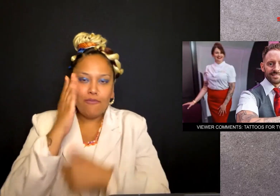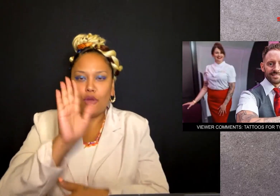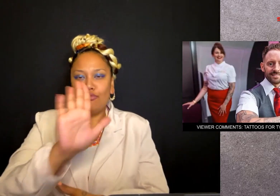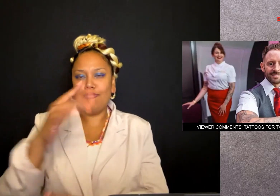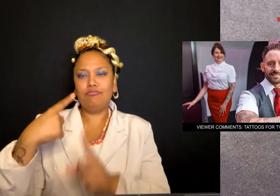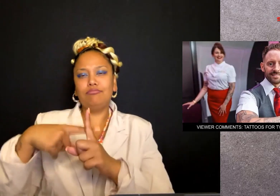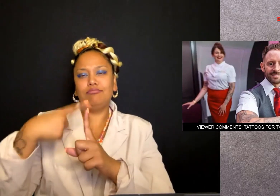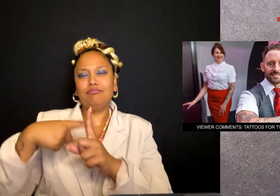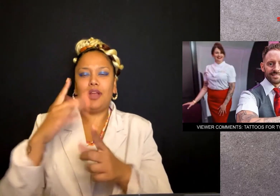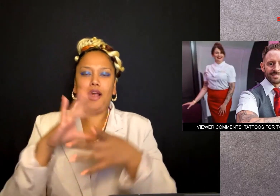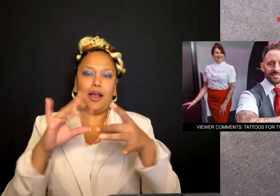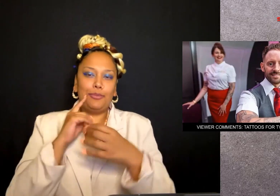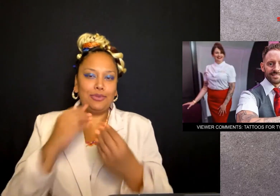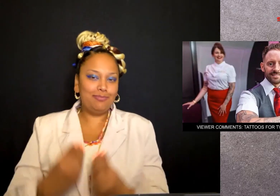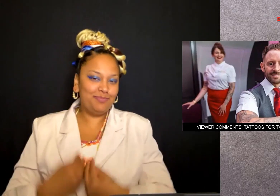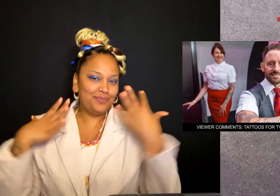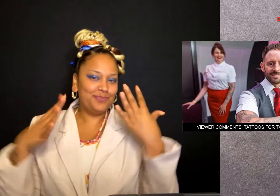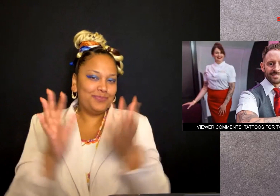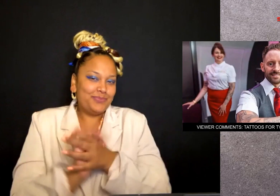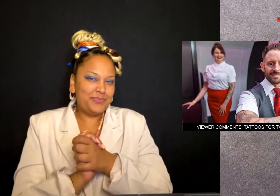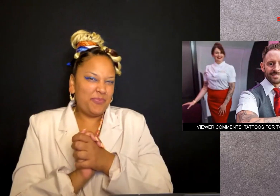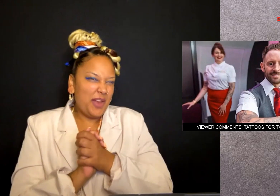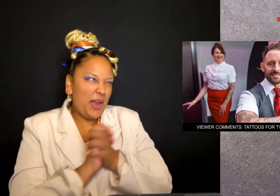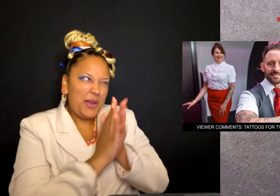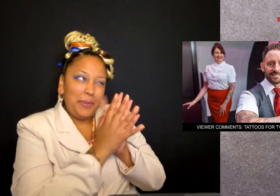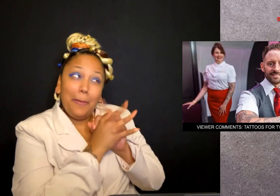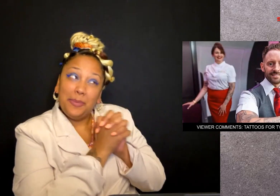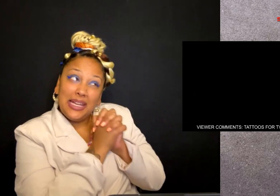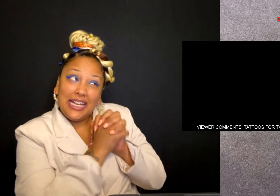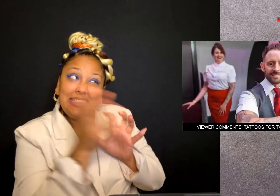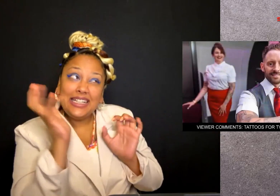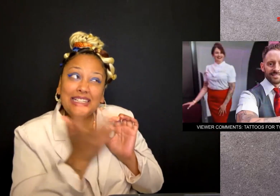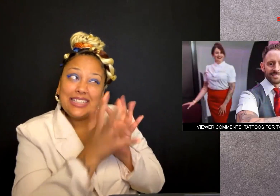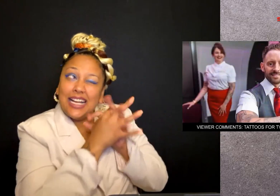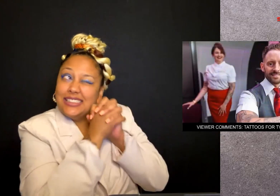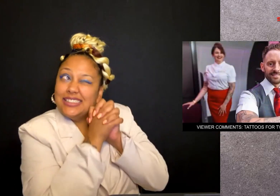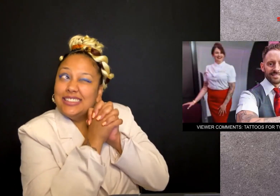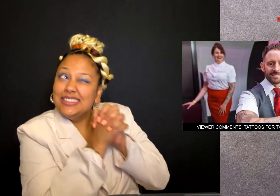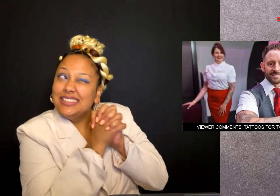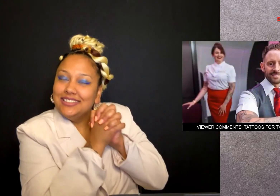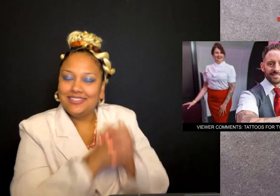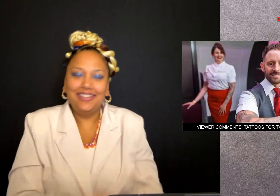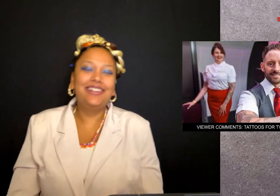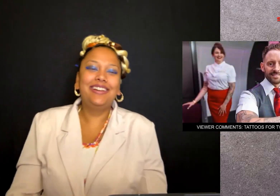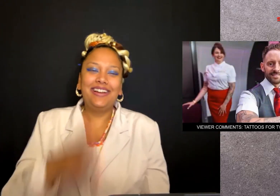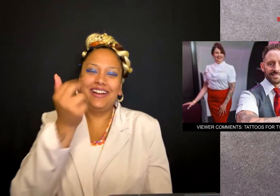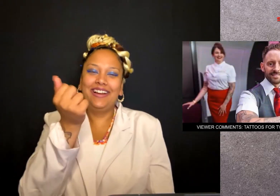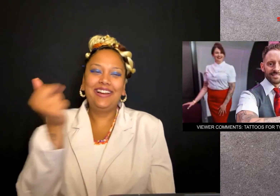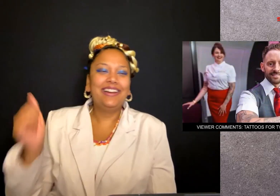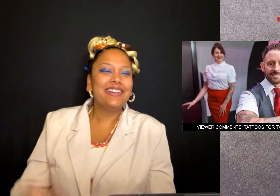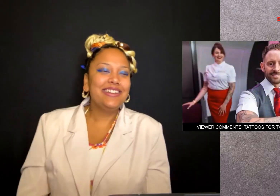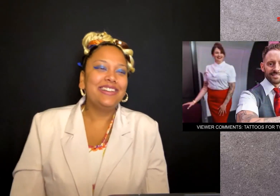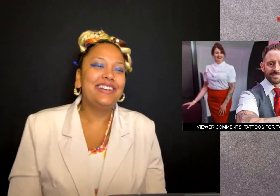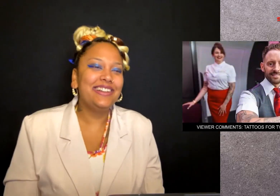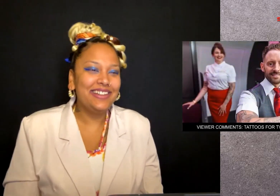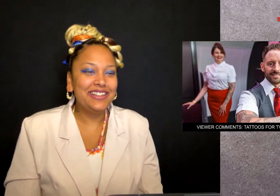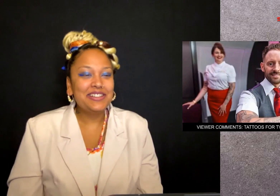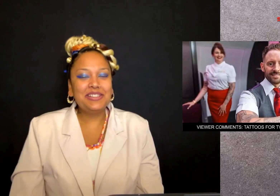thank you everybody for your positive comments that really inspired me I'm hoping Sign1News